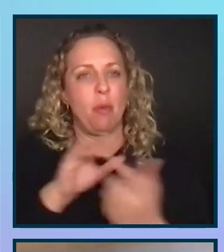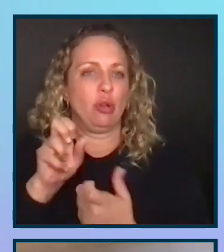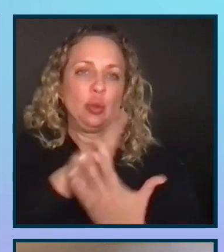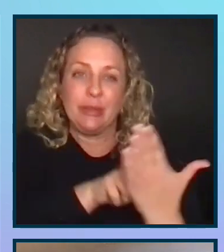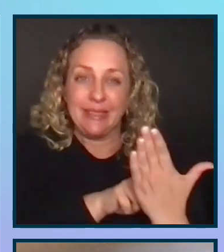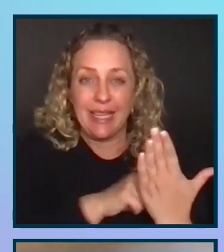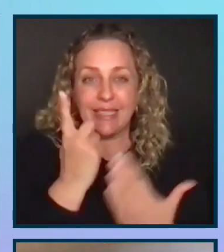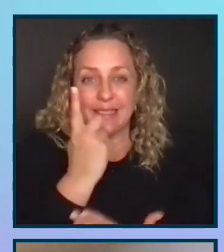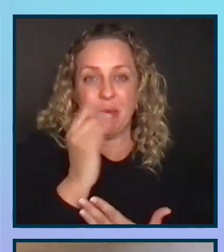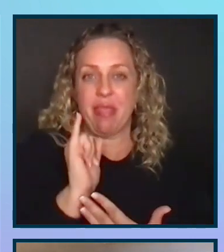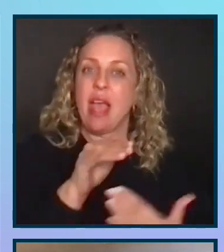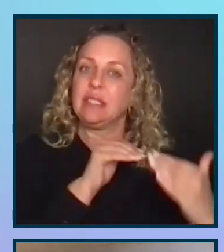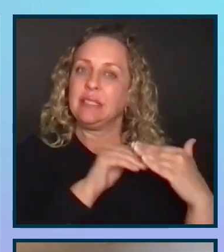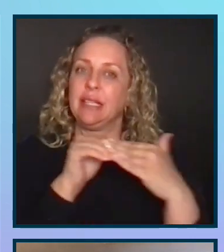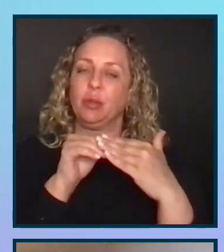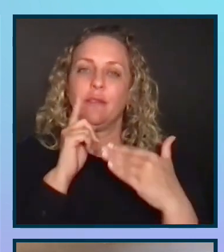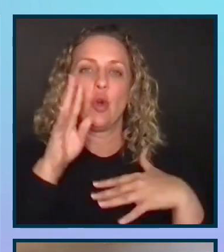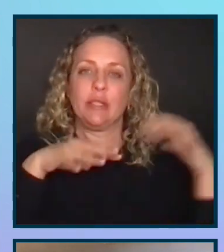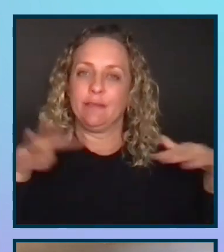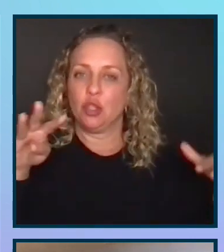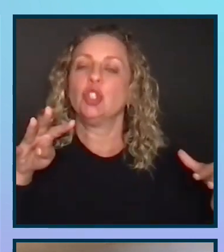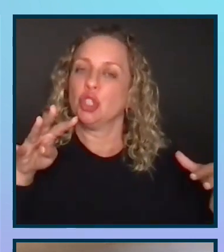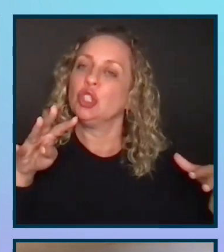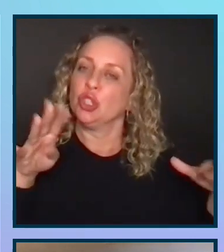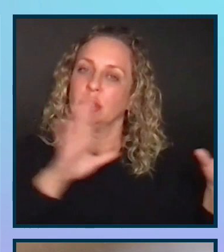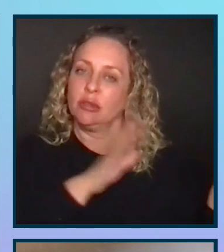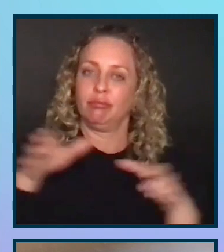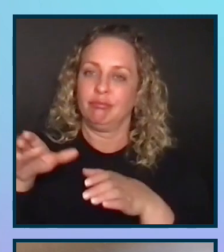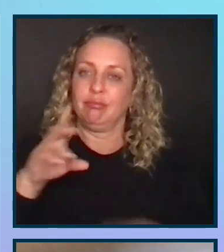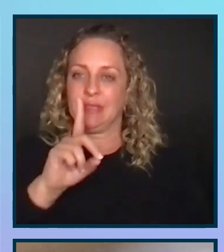that is accessible for a diverse set of disabilities.